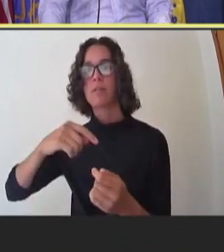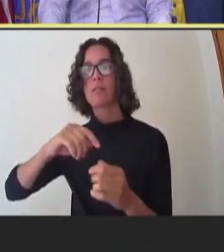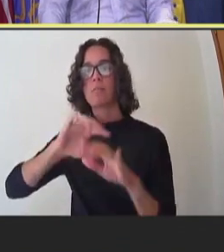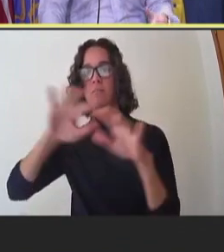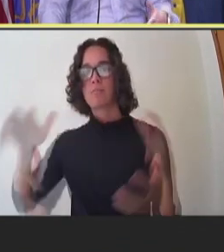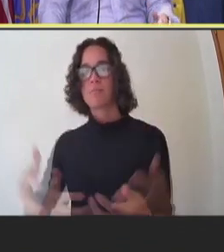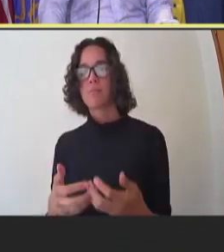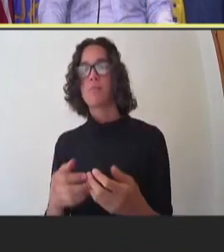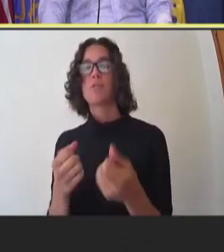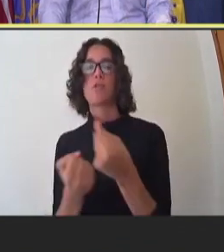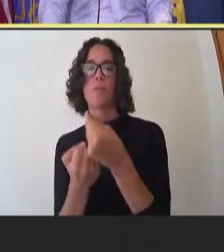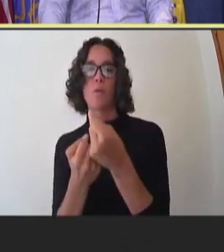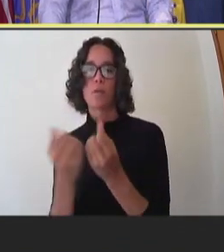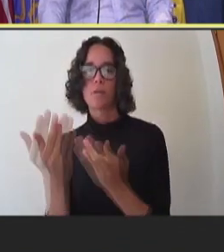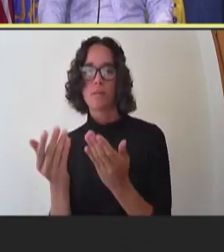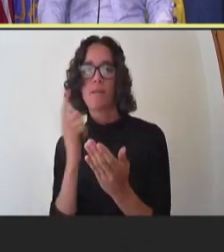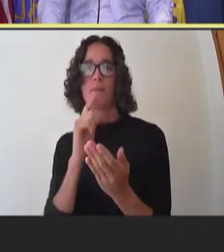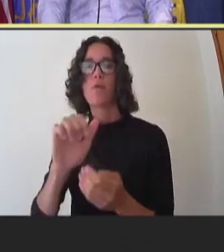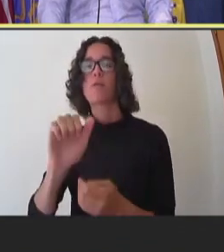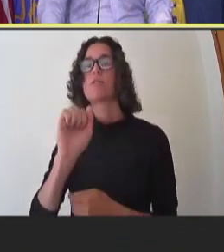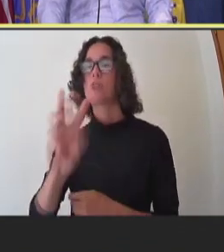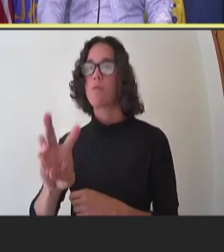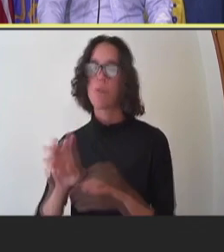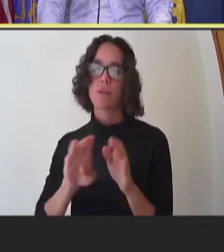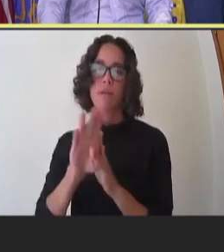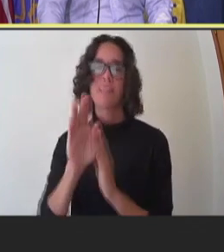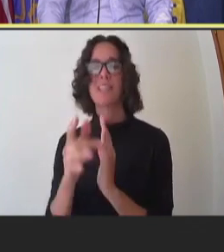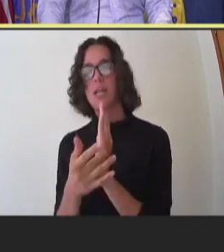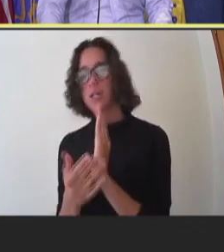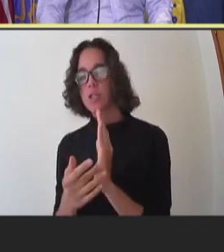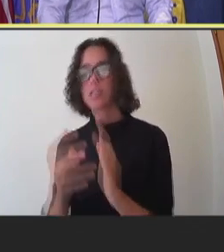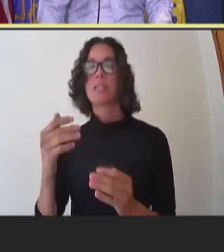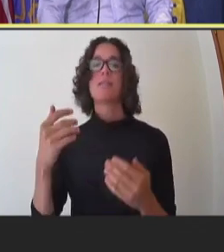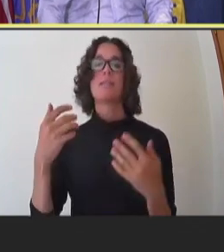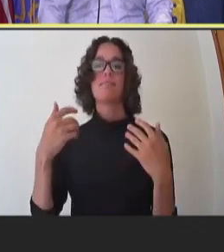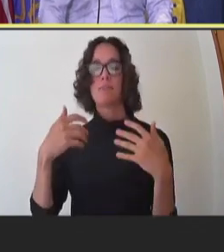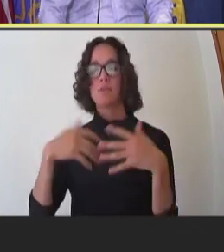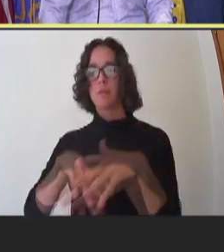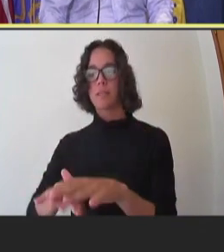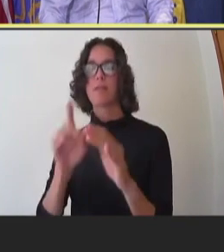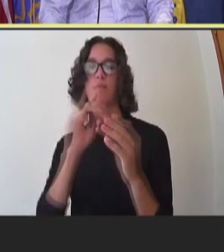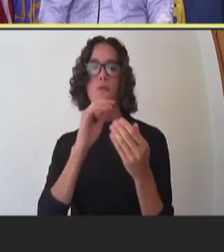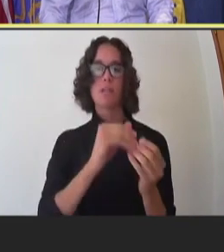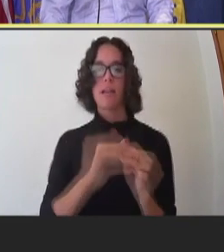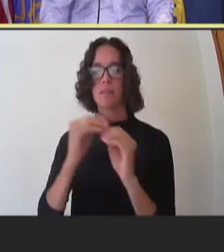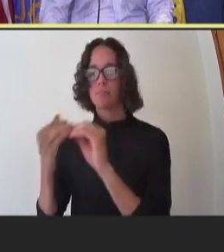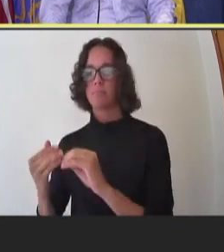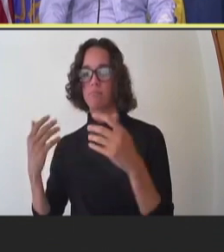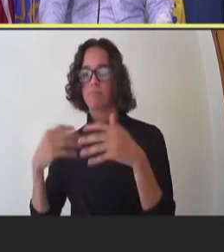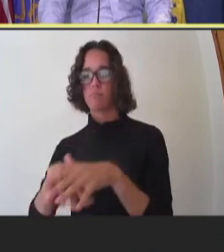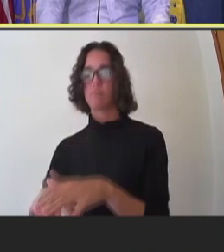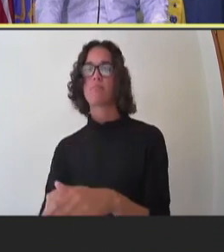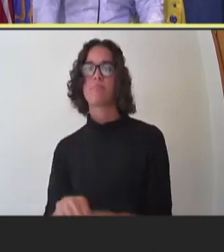including software development and data integration.